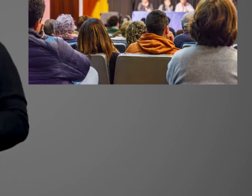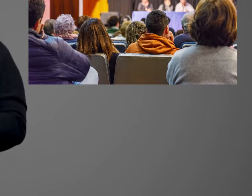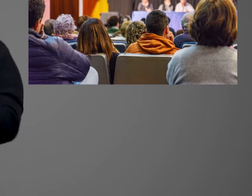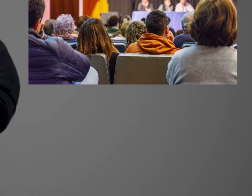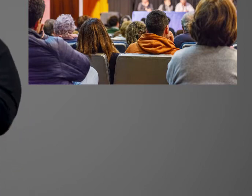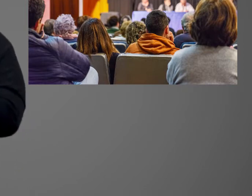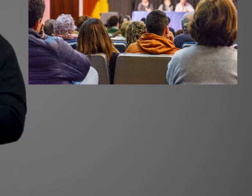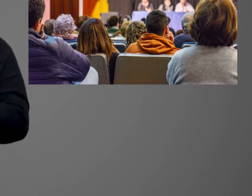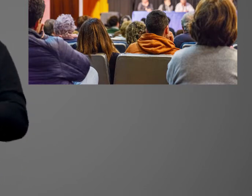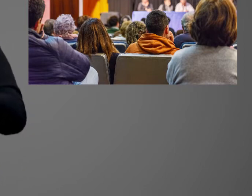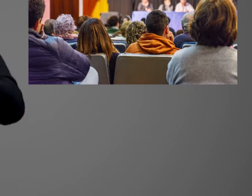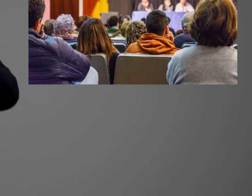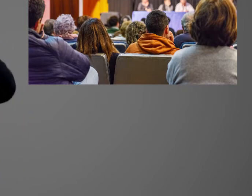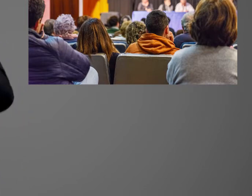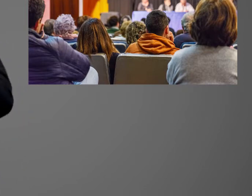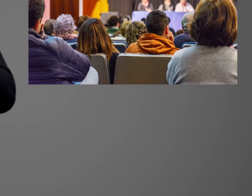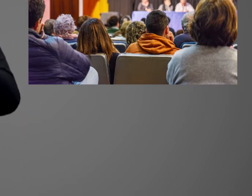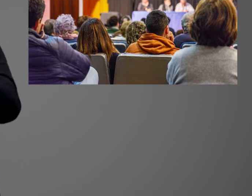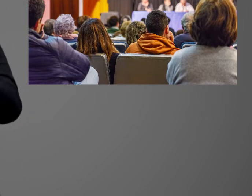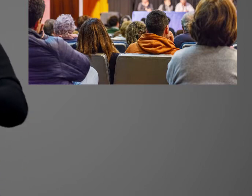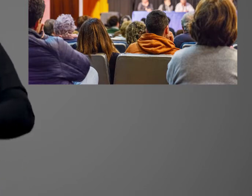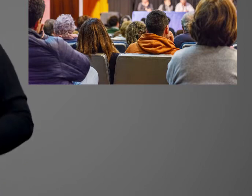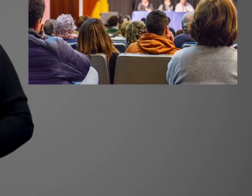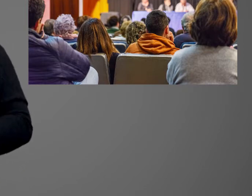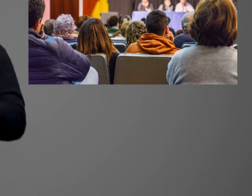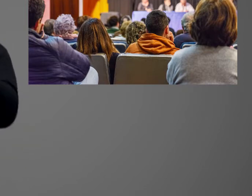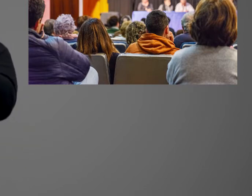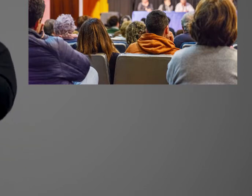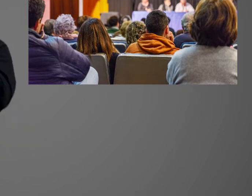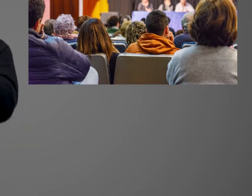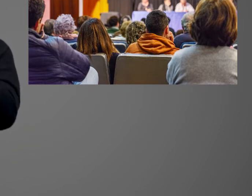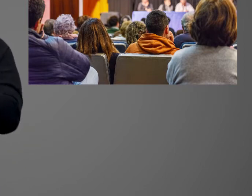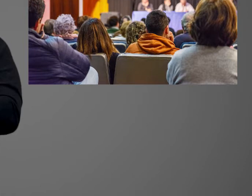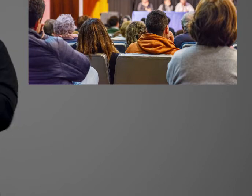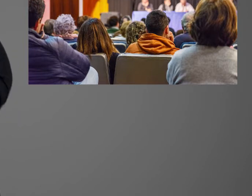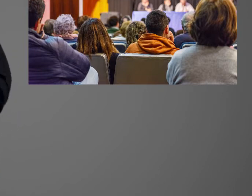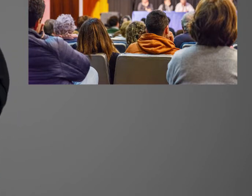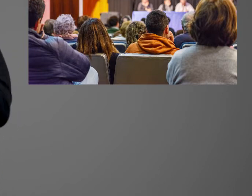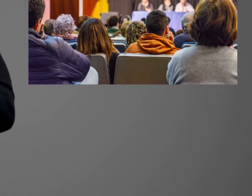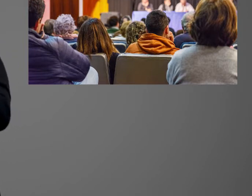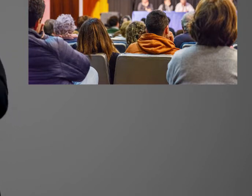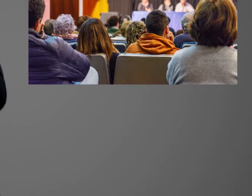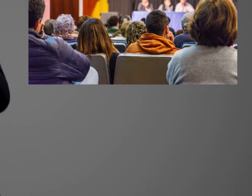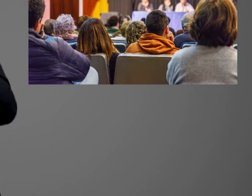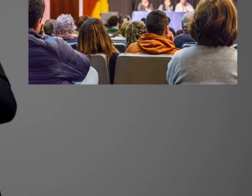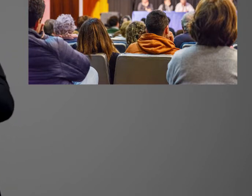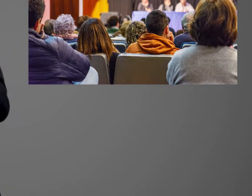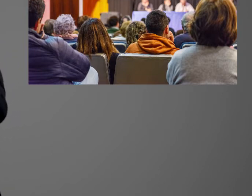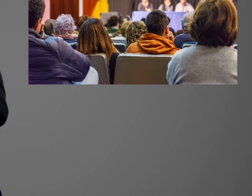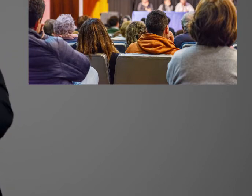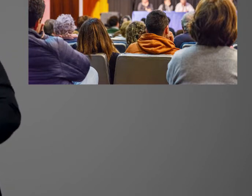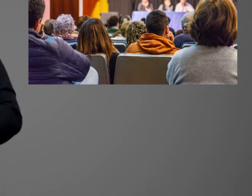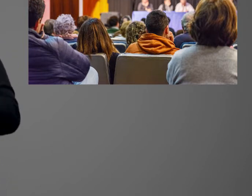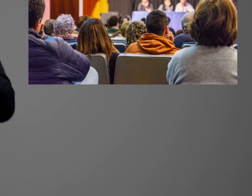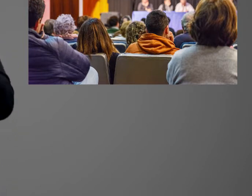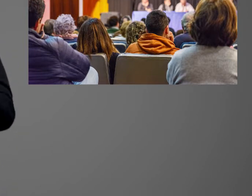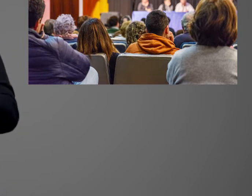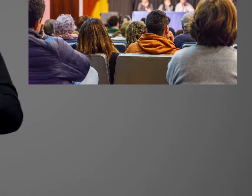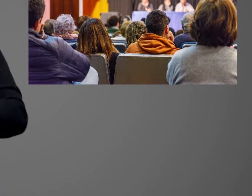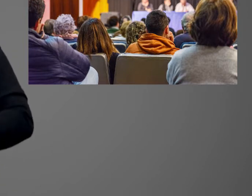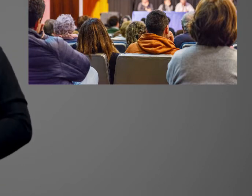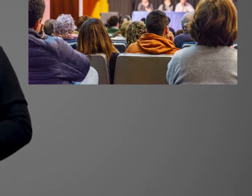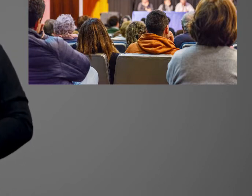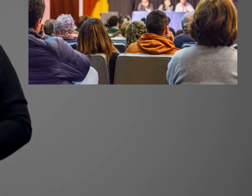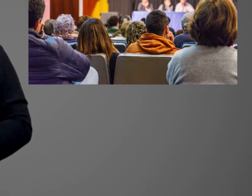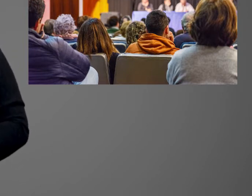but if I submitted my questions by mail, she'd make sure the developer answered them.